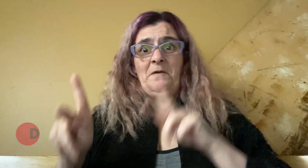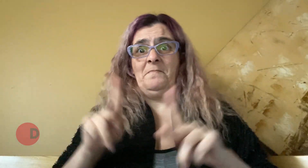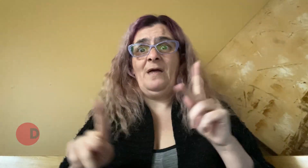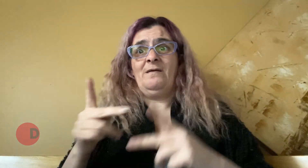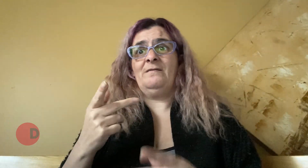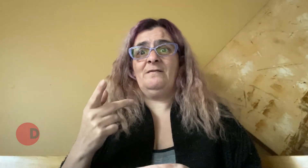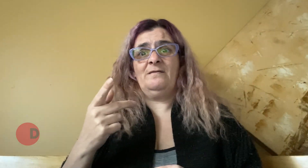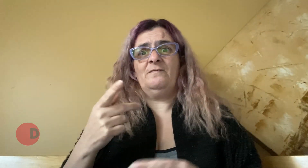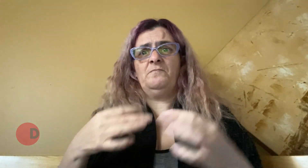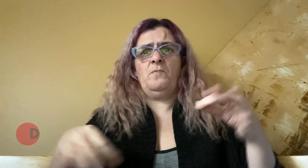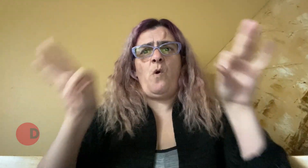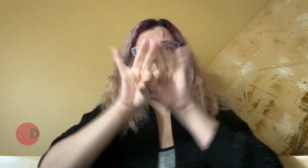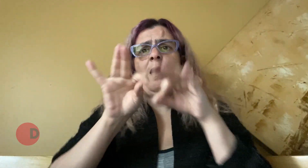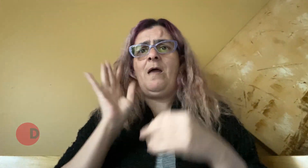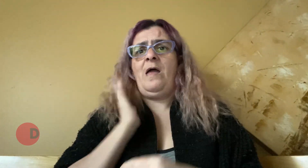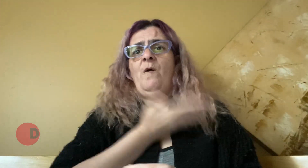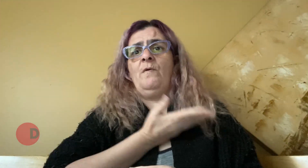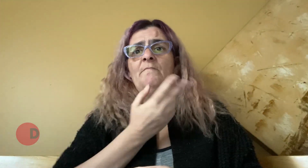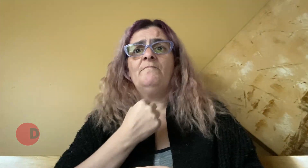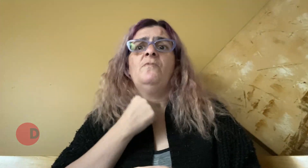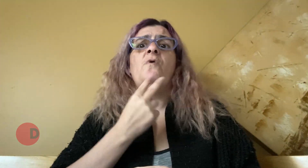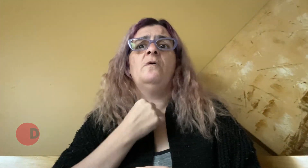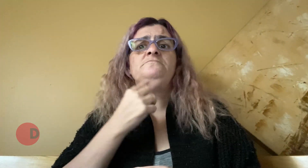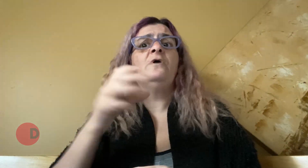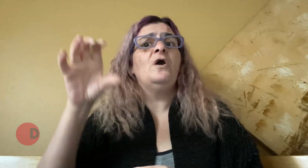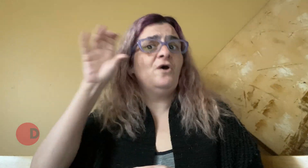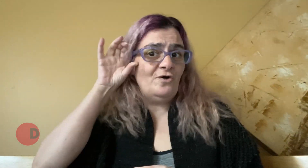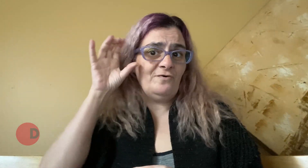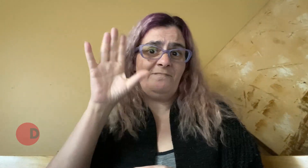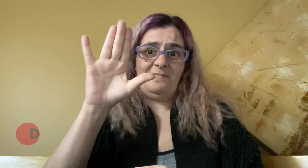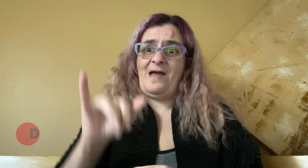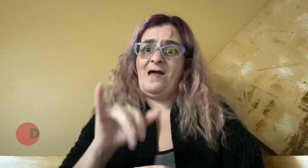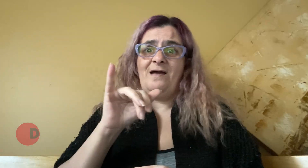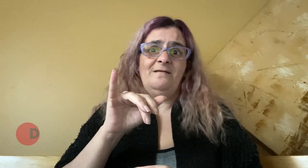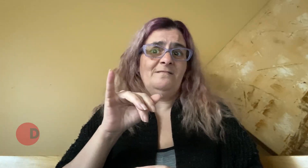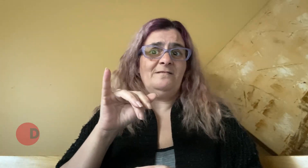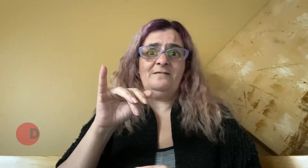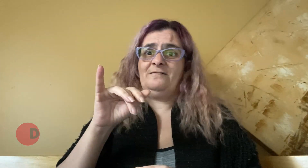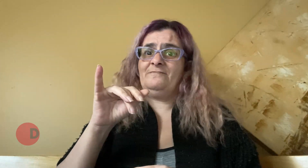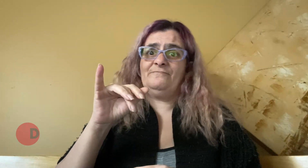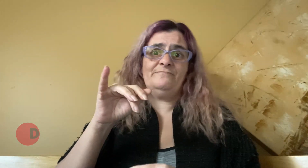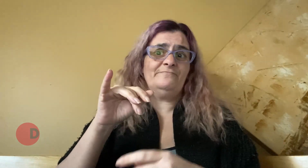raw people and it is important that our voices be heard by the